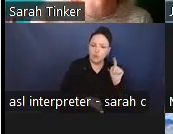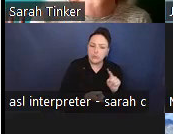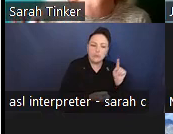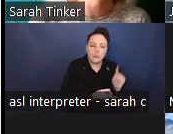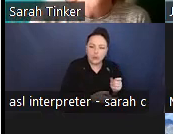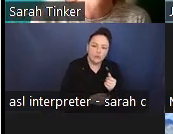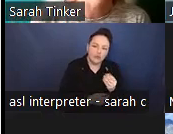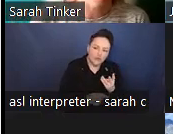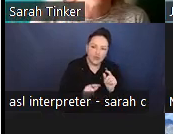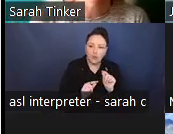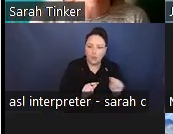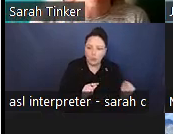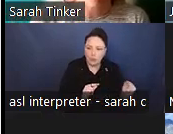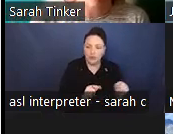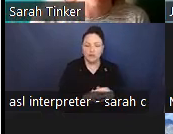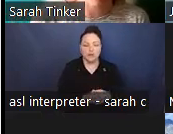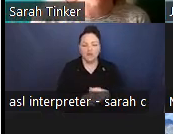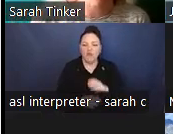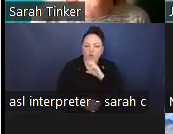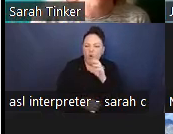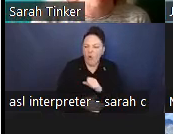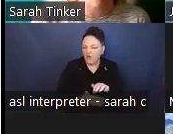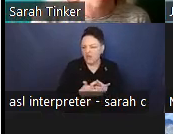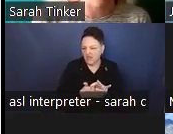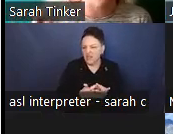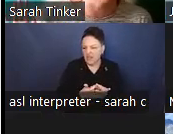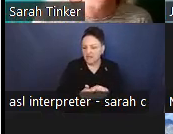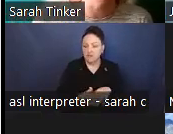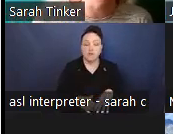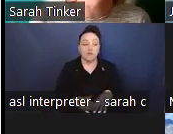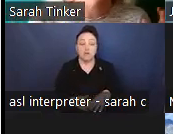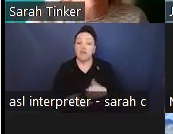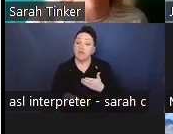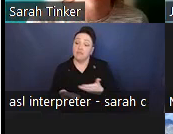get rid of out dated content but stuff that was current that was on the old site should all be on